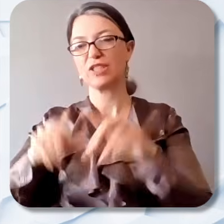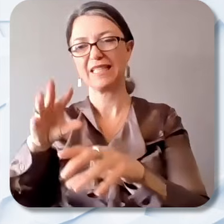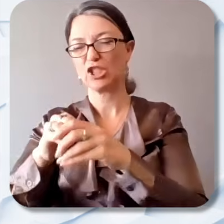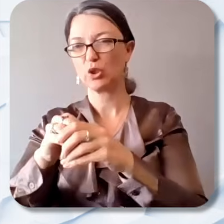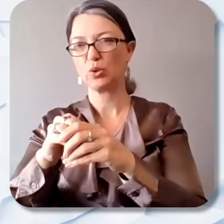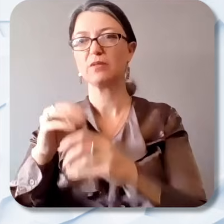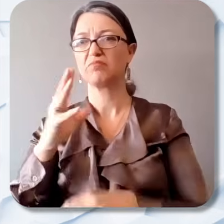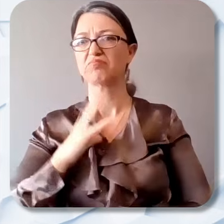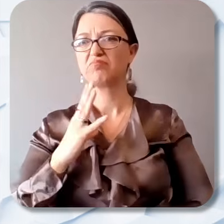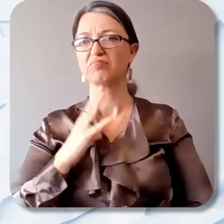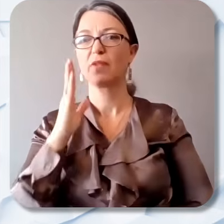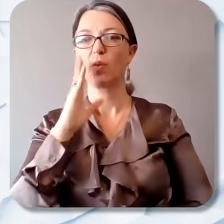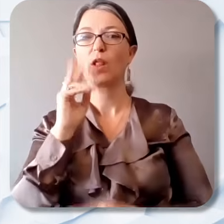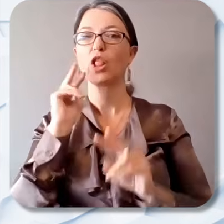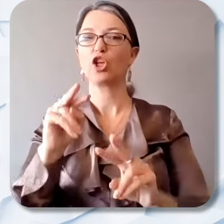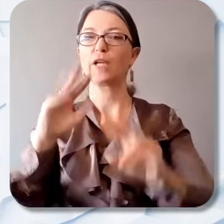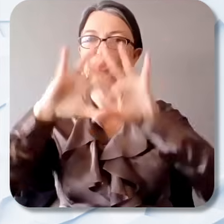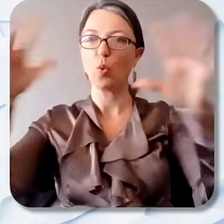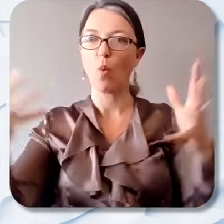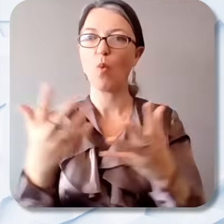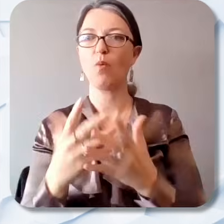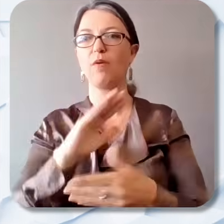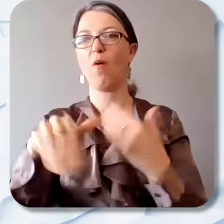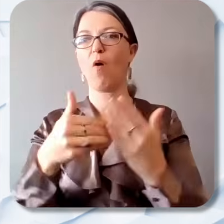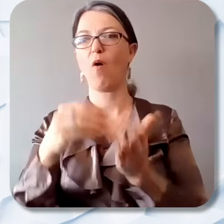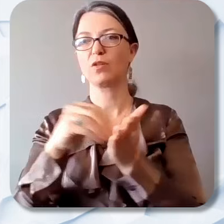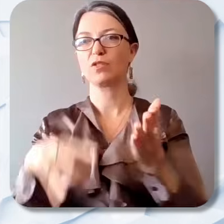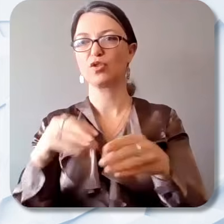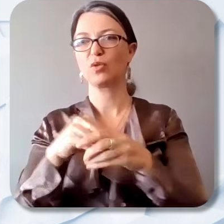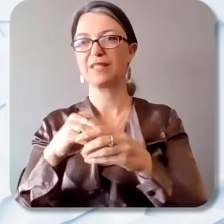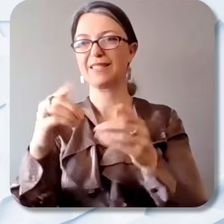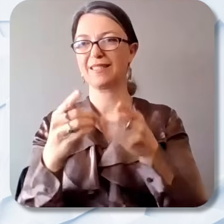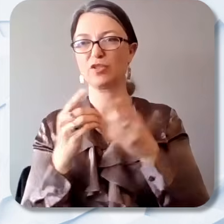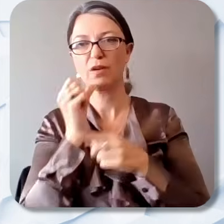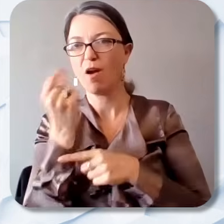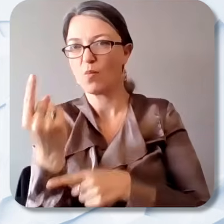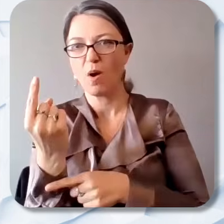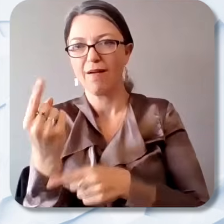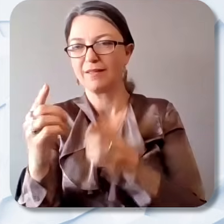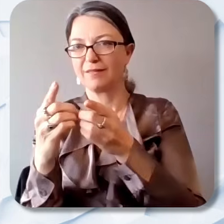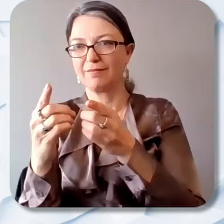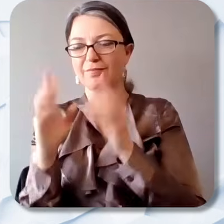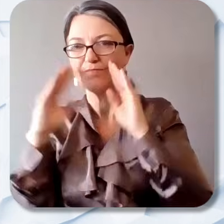We're going to be looking at the totality of all the students in the districts.